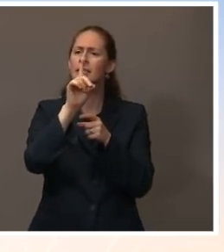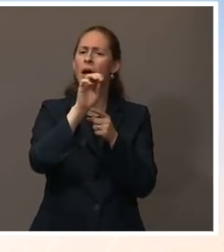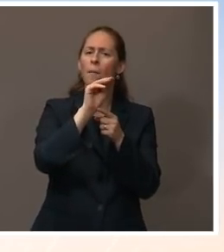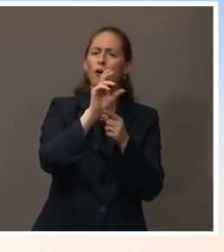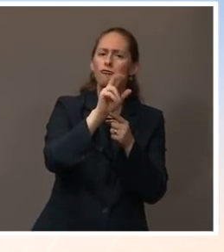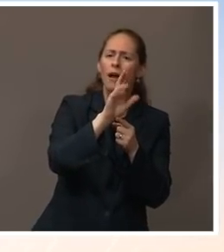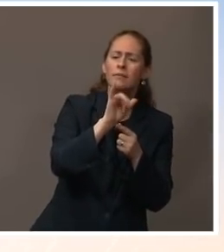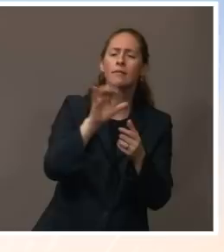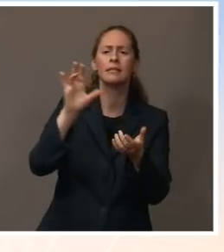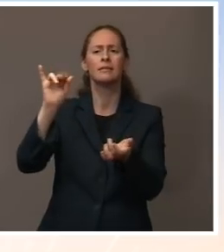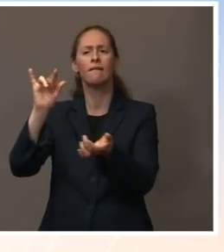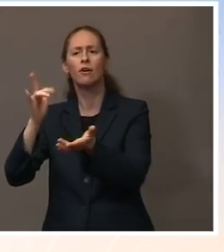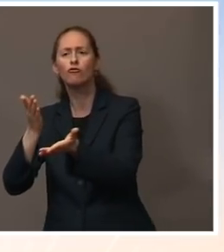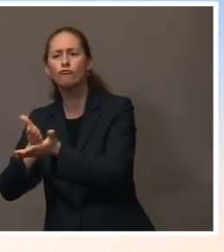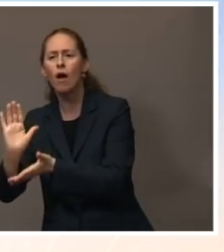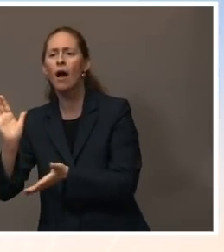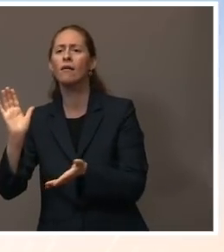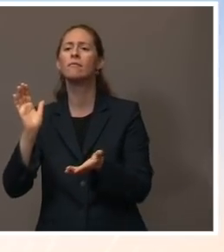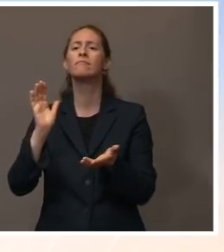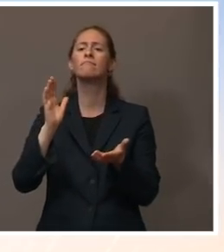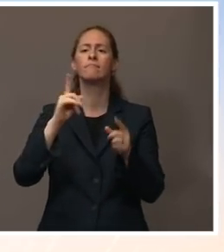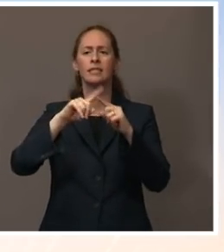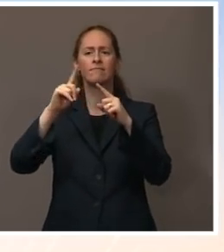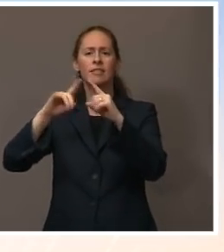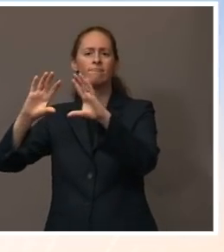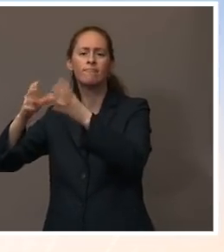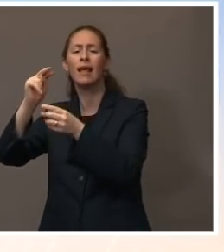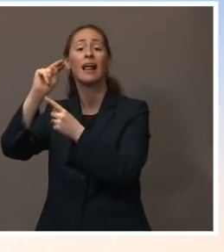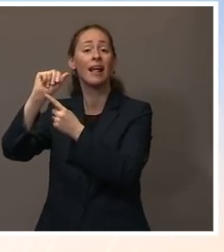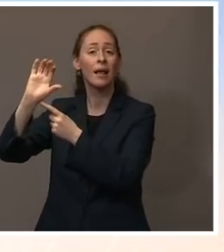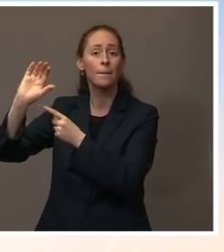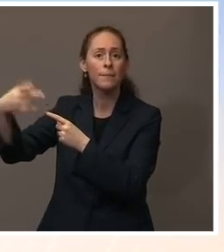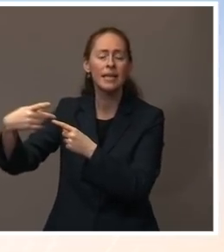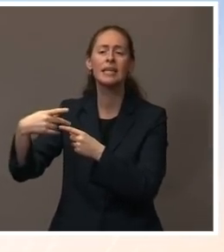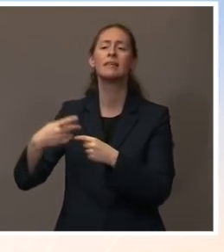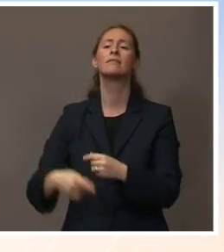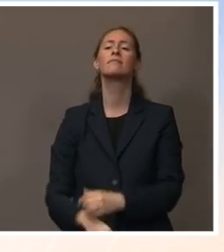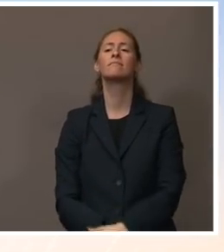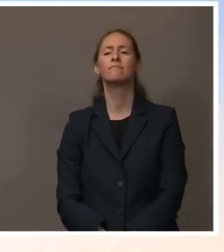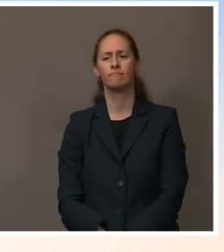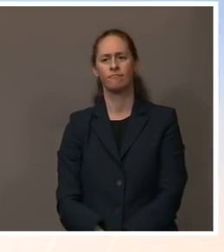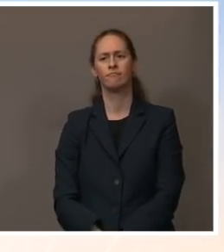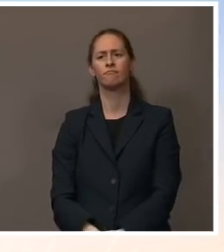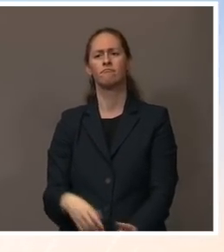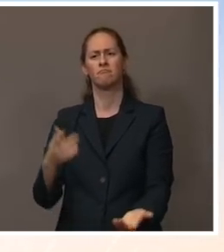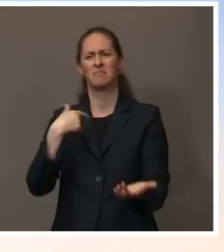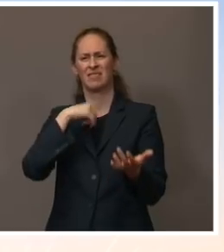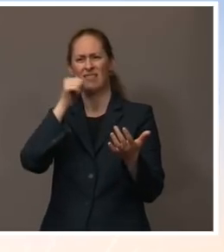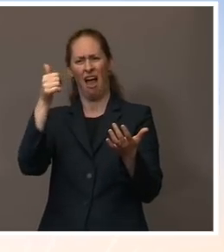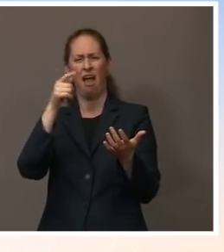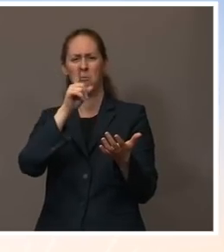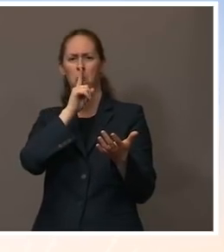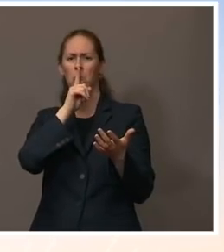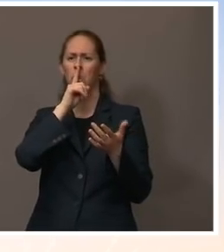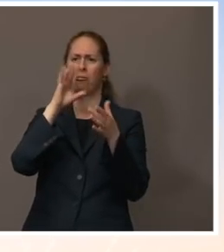over the course of time. And that has always been the case. I would say we're not suggesting -- the President isn't suggesting it's the silver bullet.